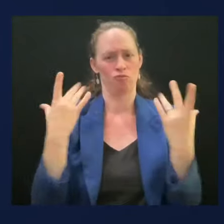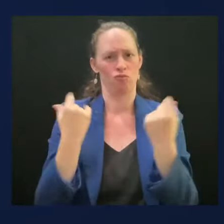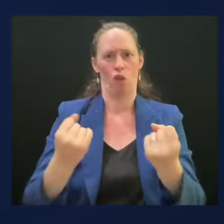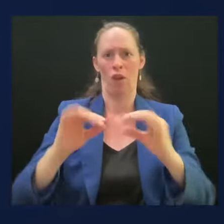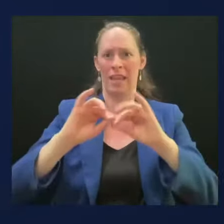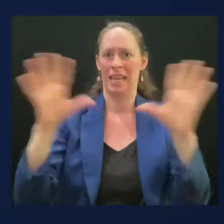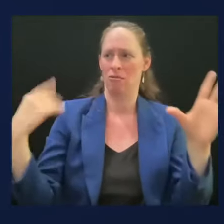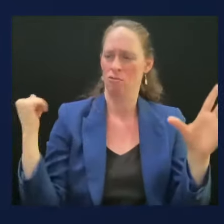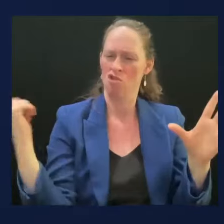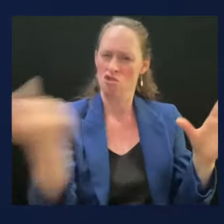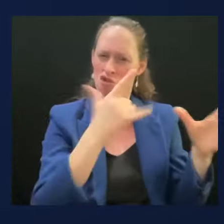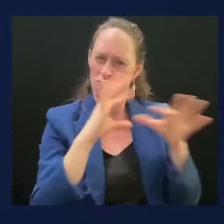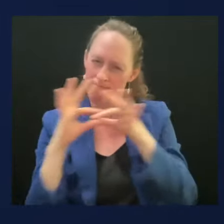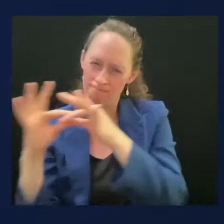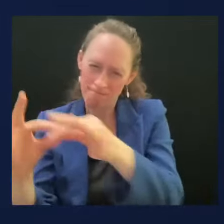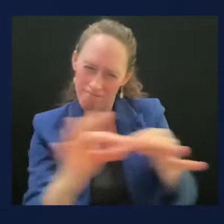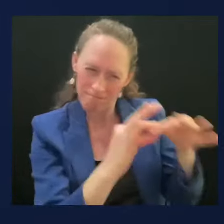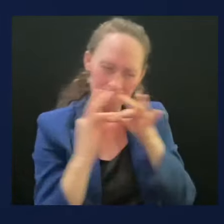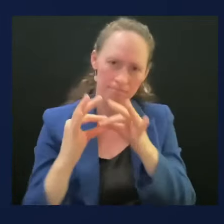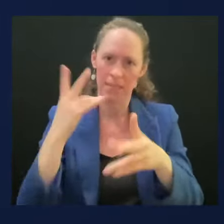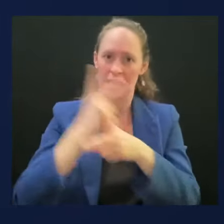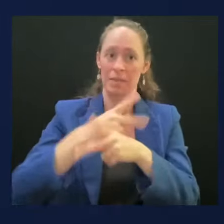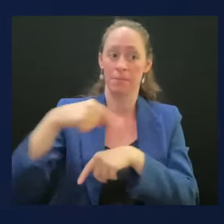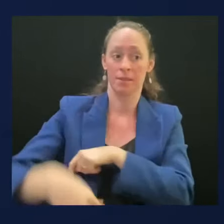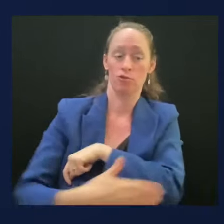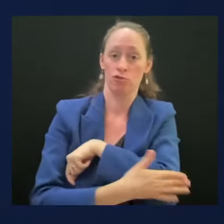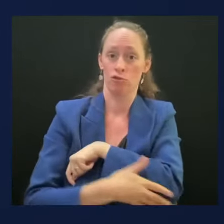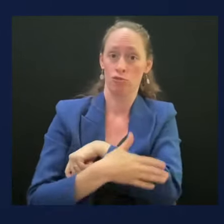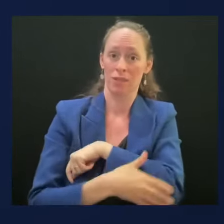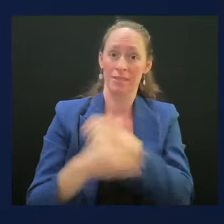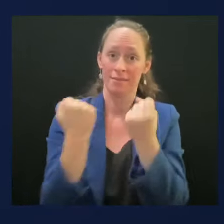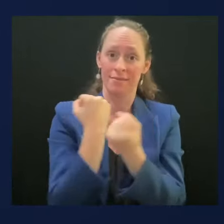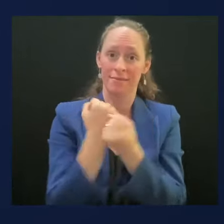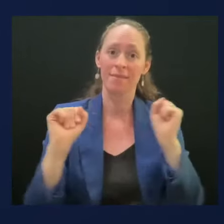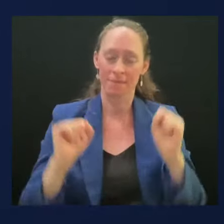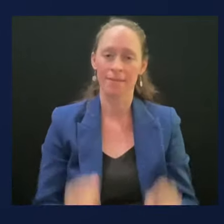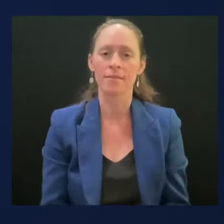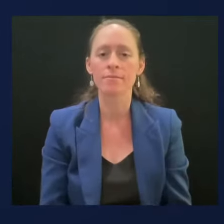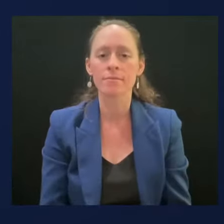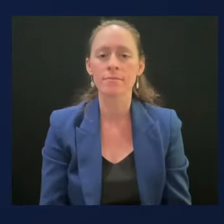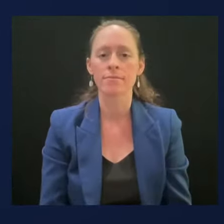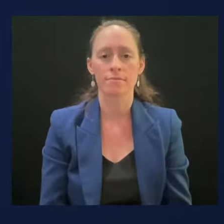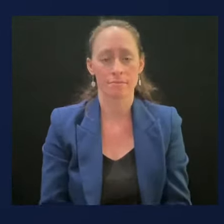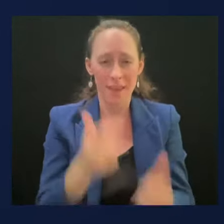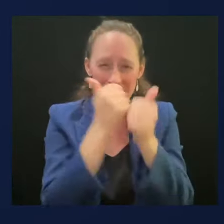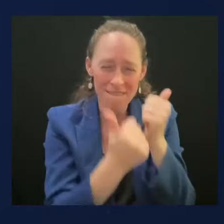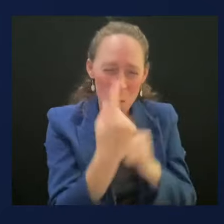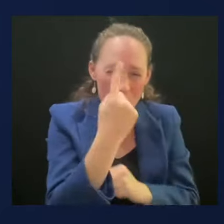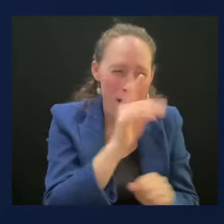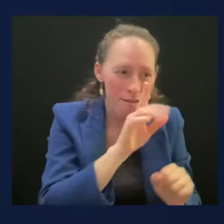It is our duty to remember those we have lost. It is our honor to stand with their families,